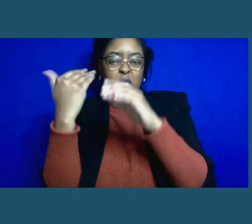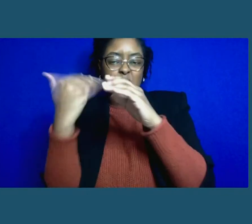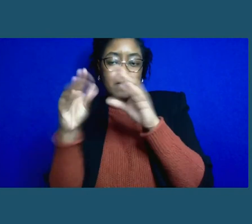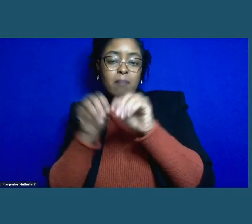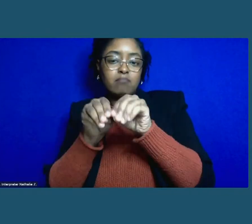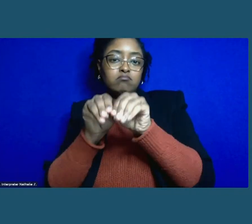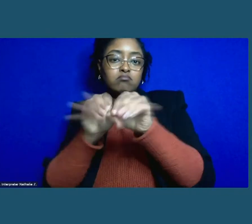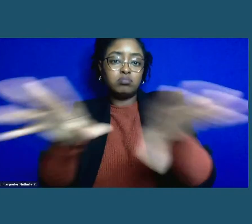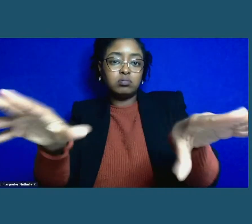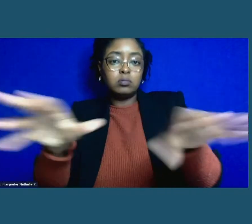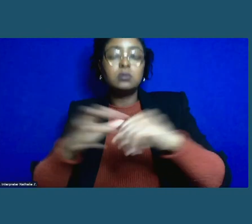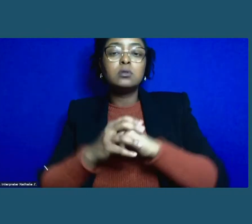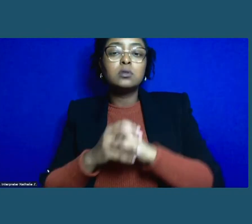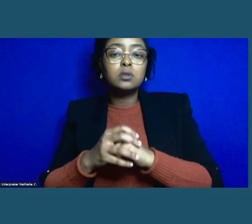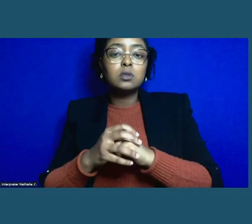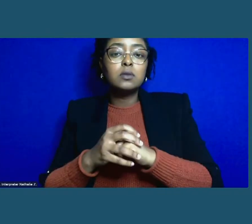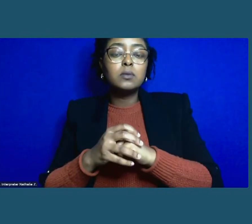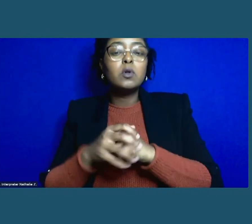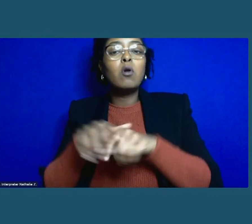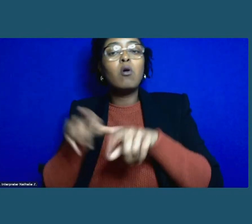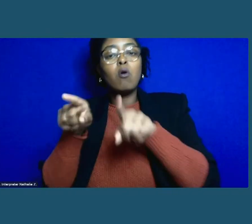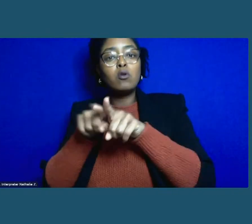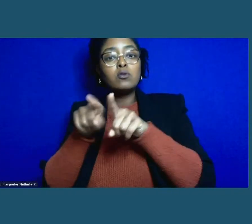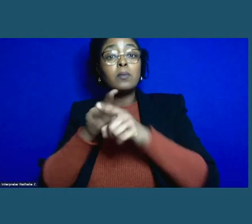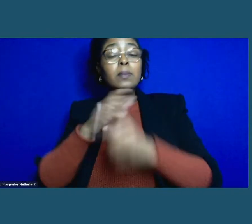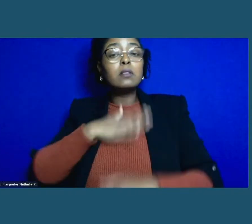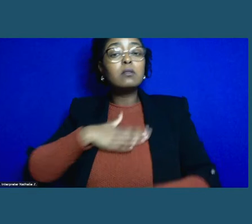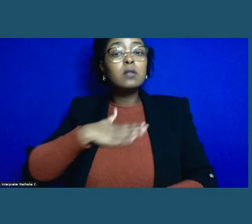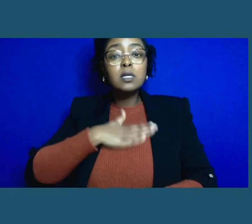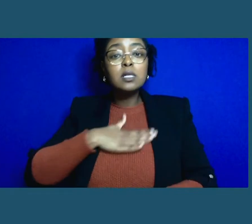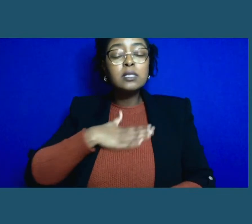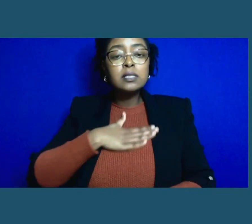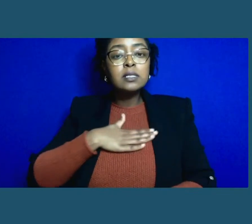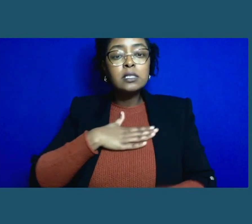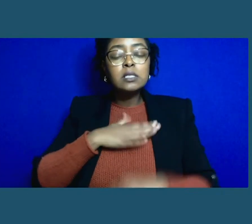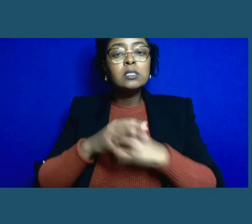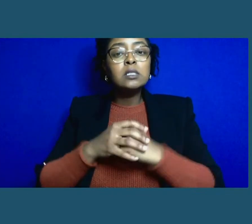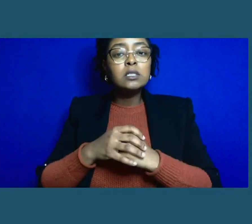Um In a subsequent email